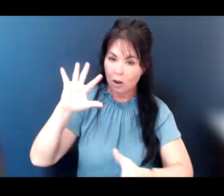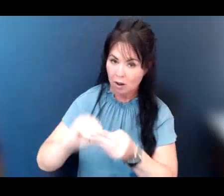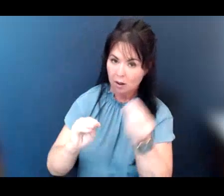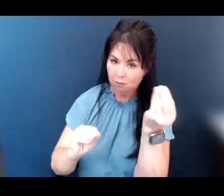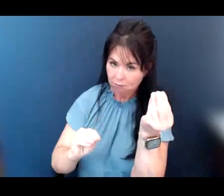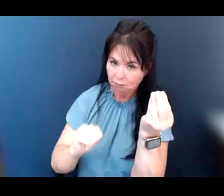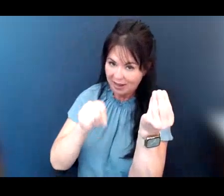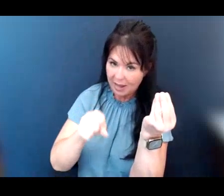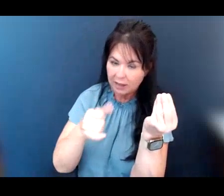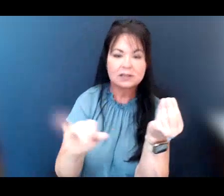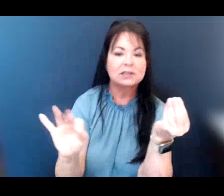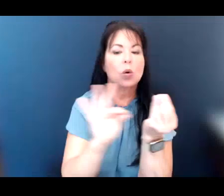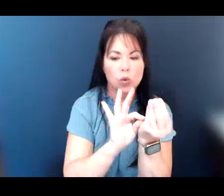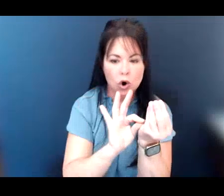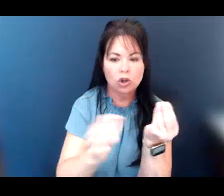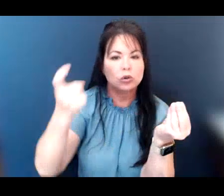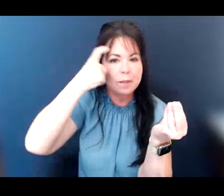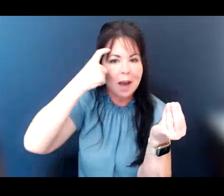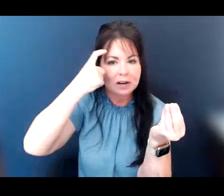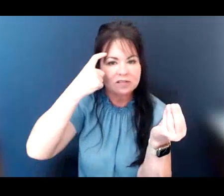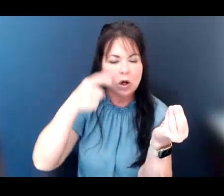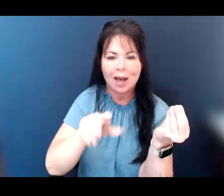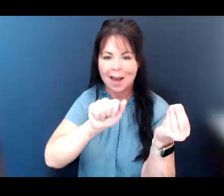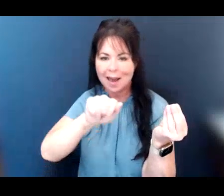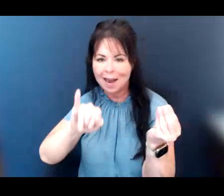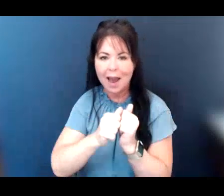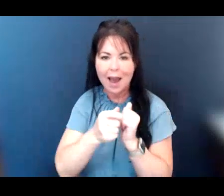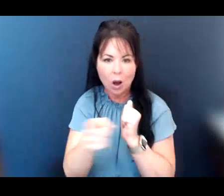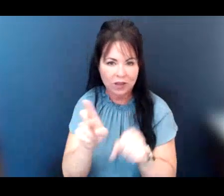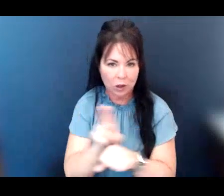AI is being used. I'm sure we've all heard of various stories of somebody